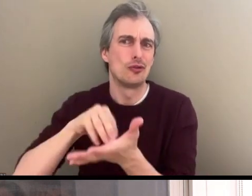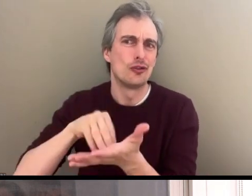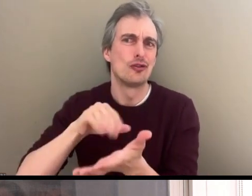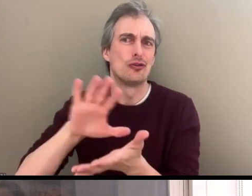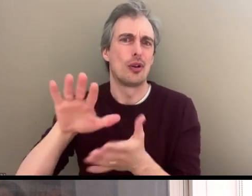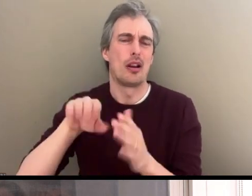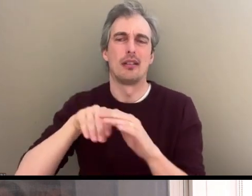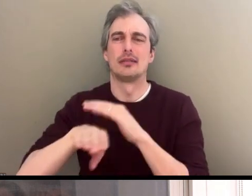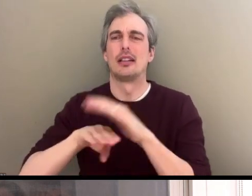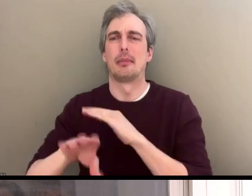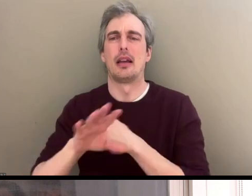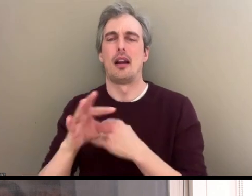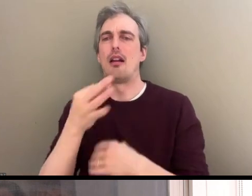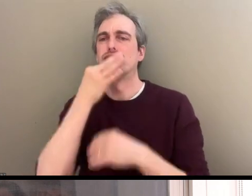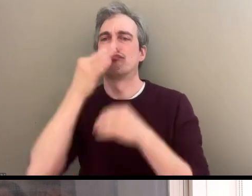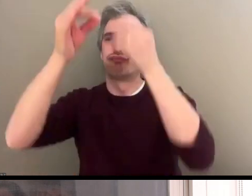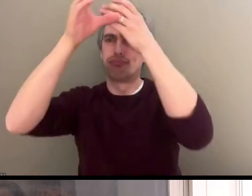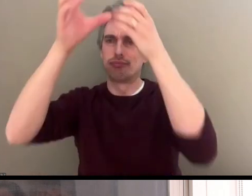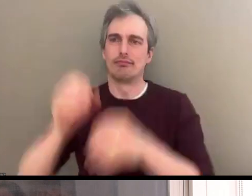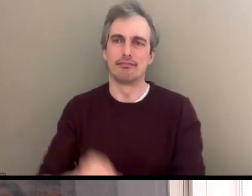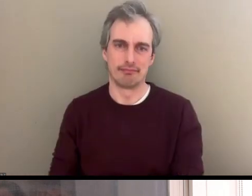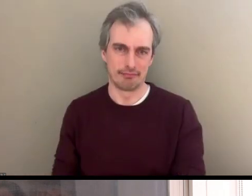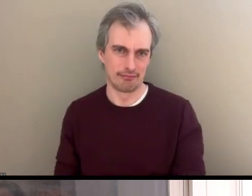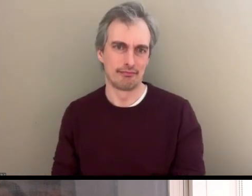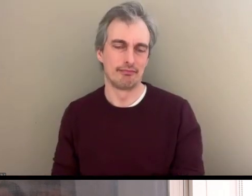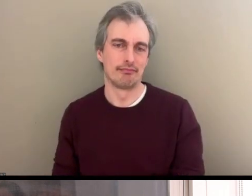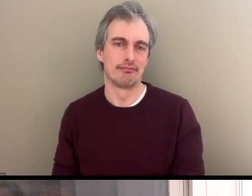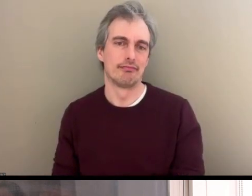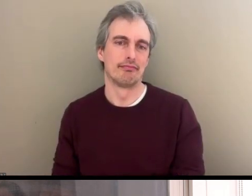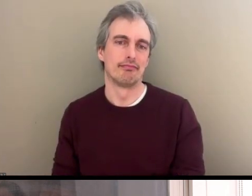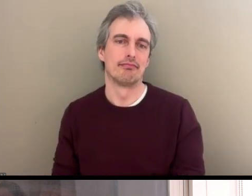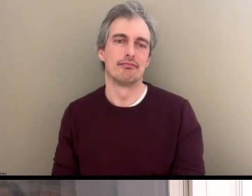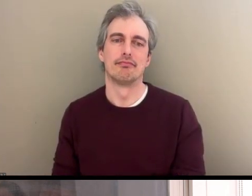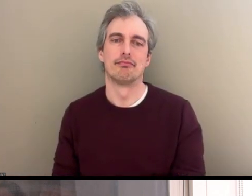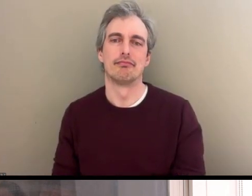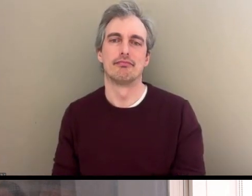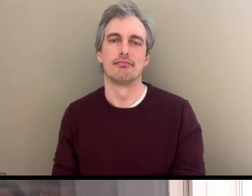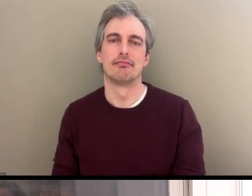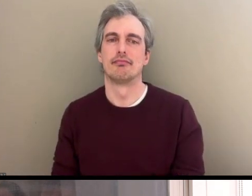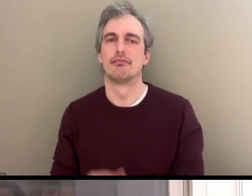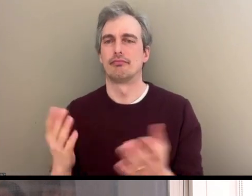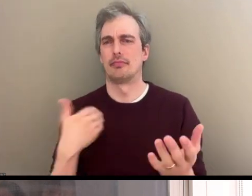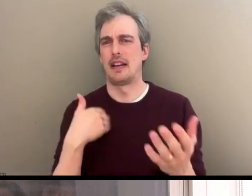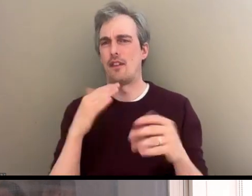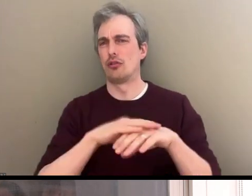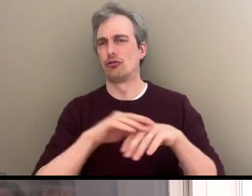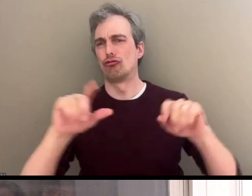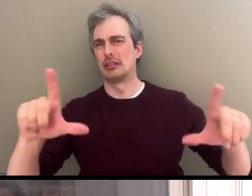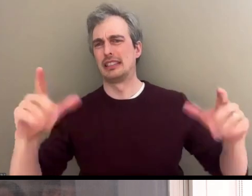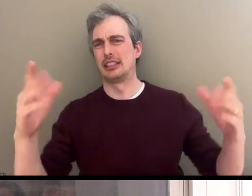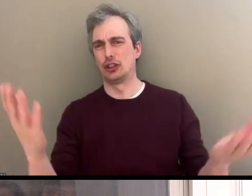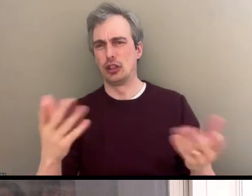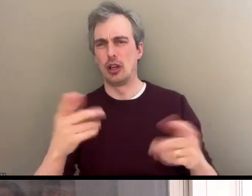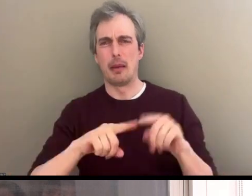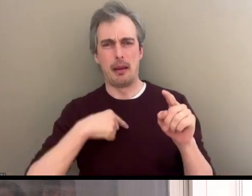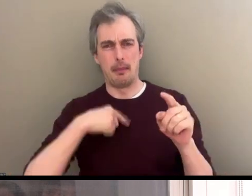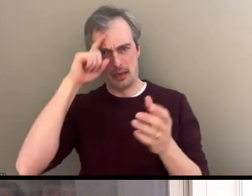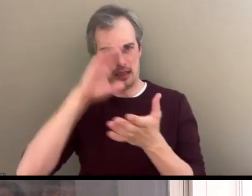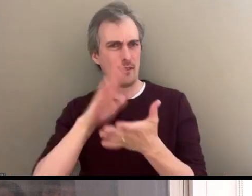So we have this on screen, but I do believe we are going to do a demo. So, yeah, we're ready for that. Let me see.